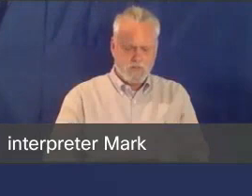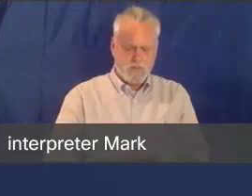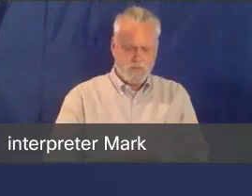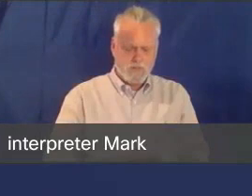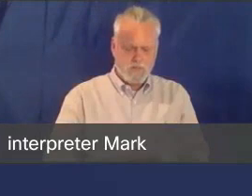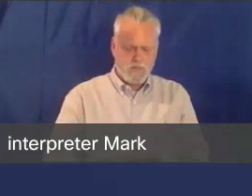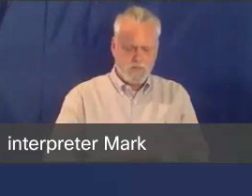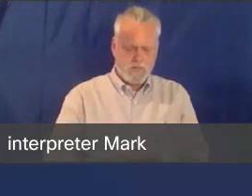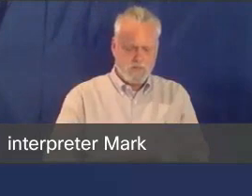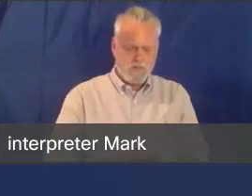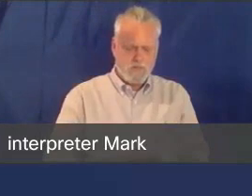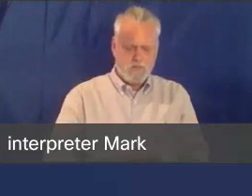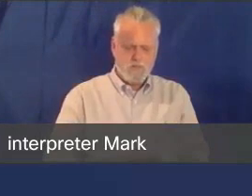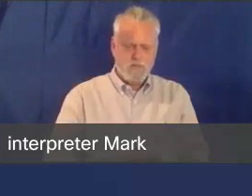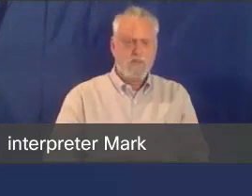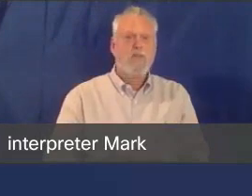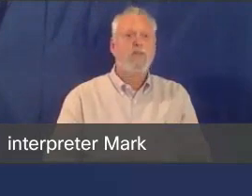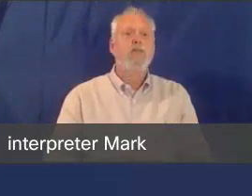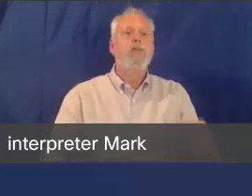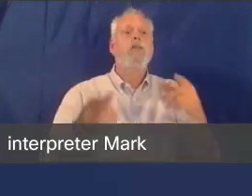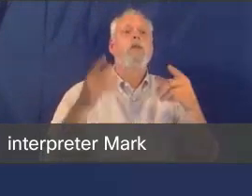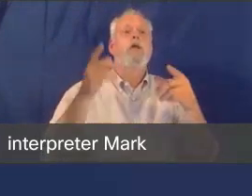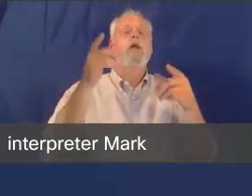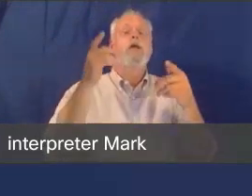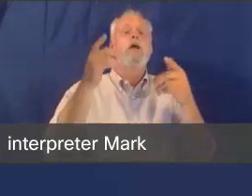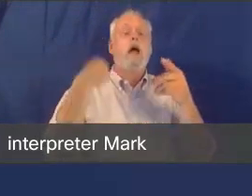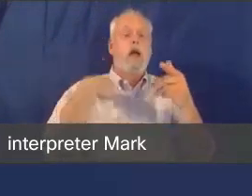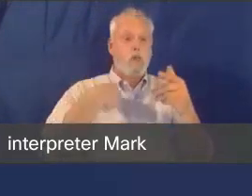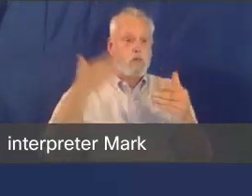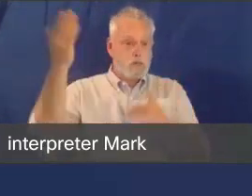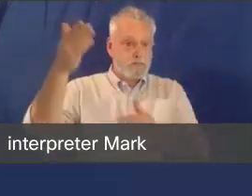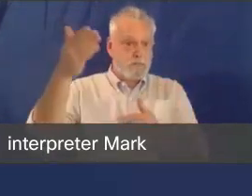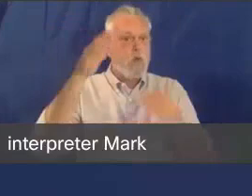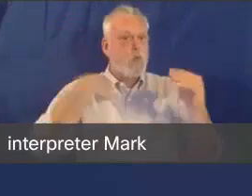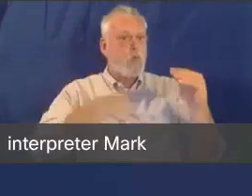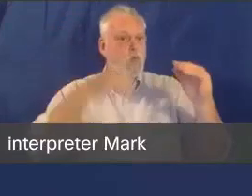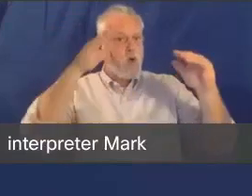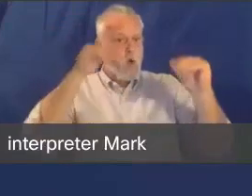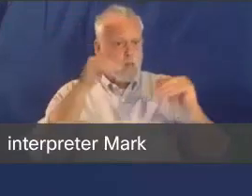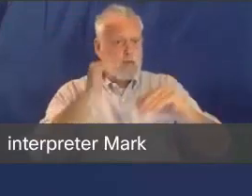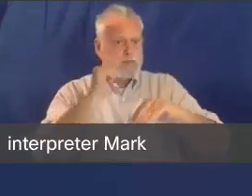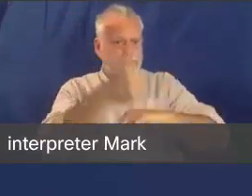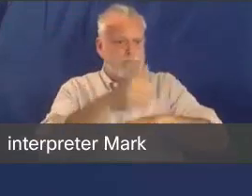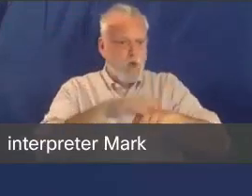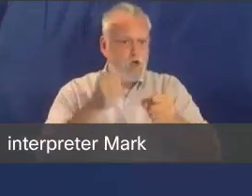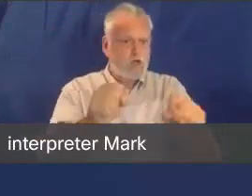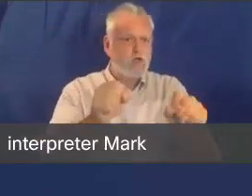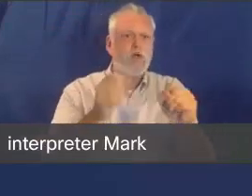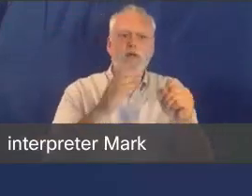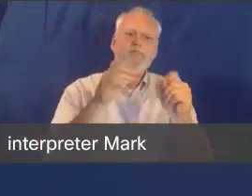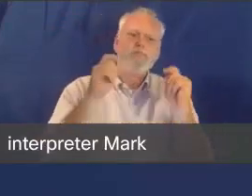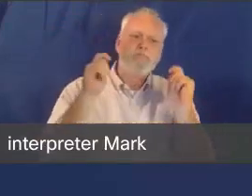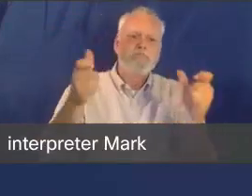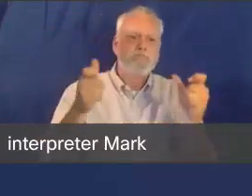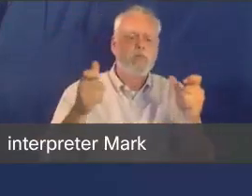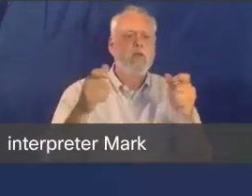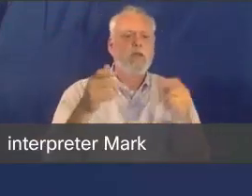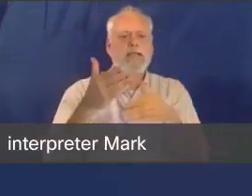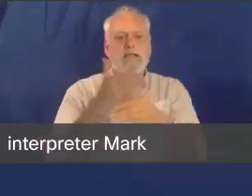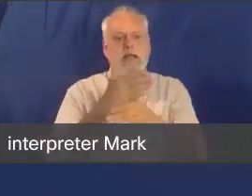So, I'm going to be presenting to you what we are hoping to get on the street here relatively quickly. So that's that intro design concept.